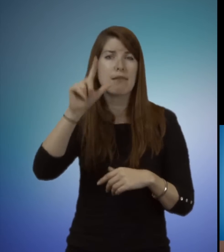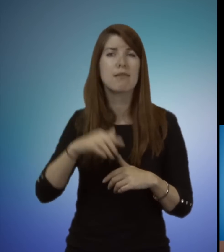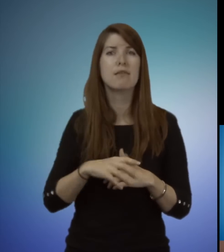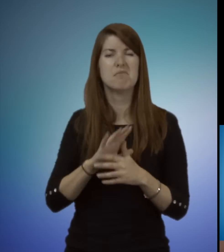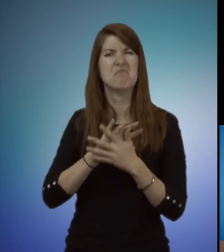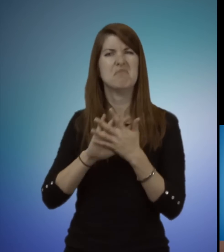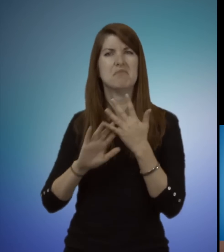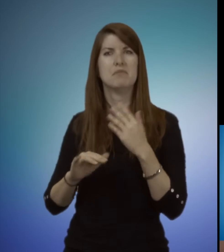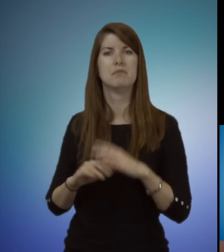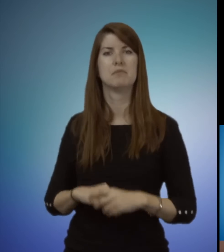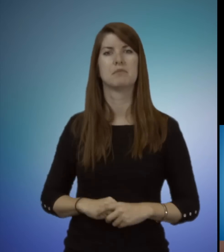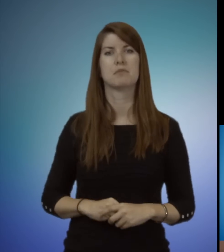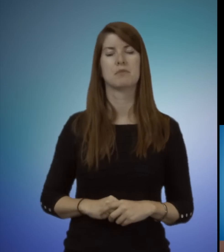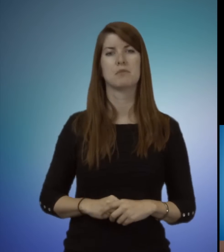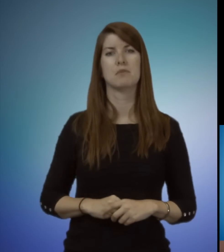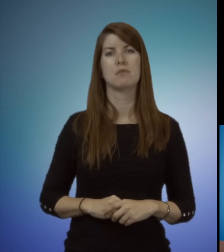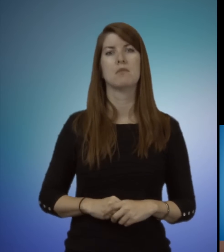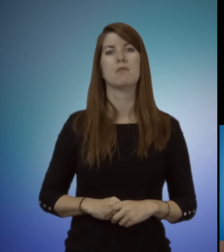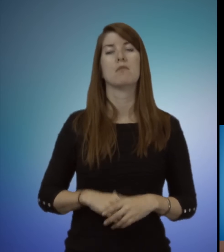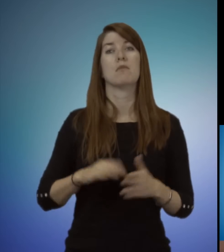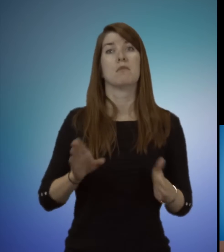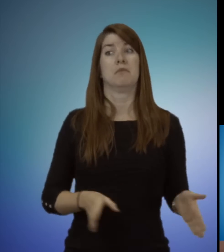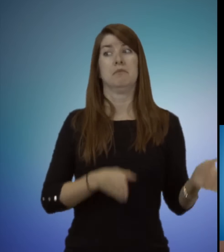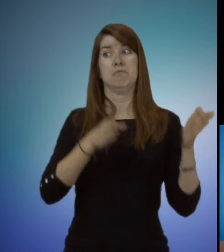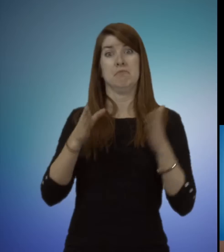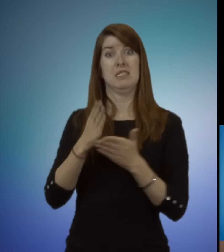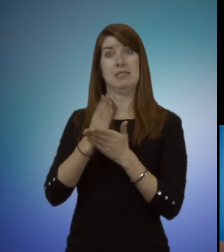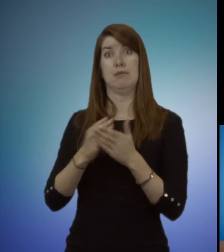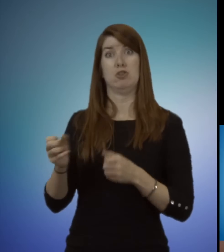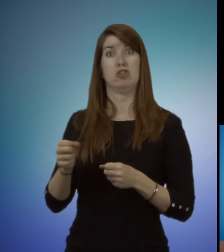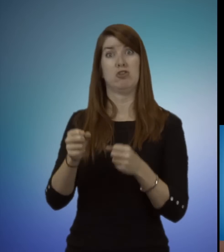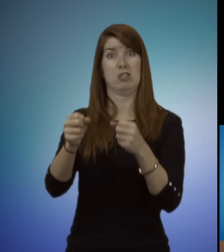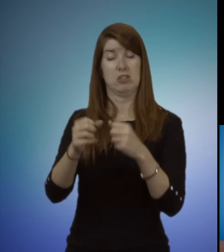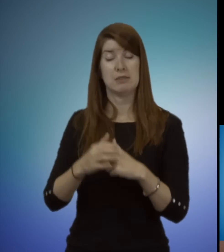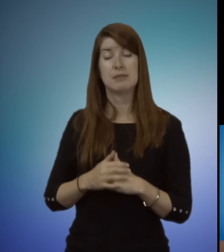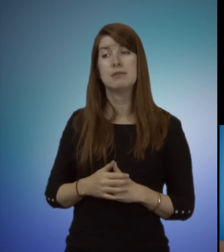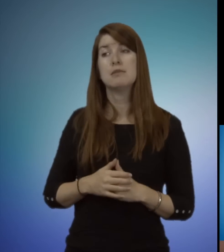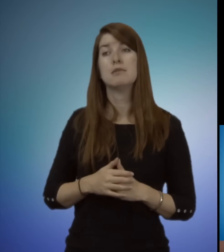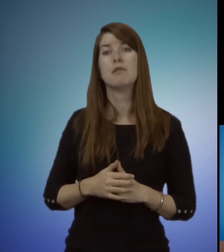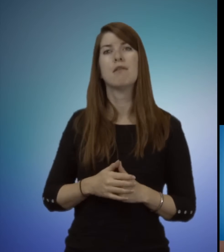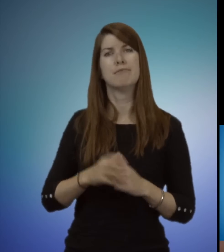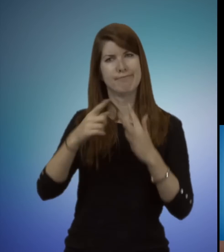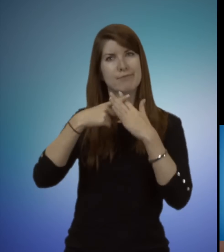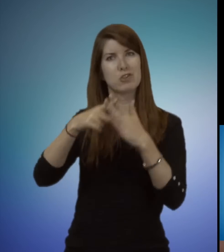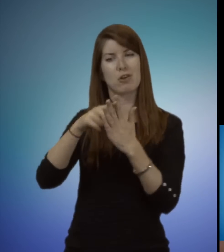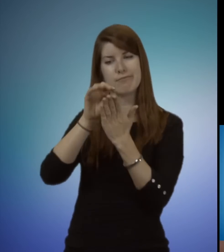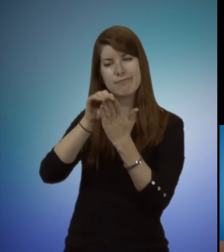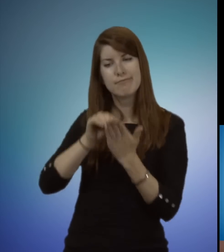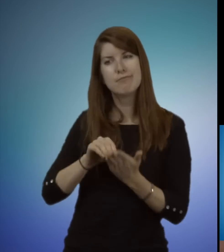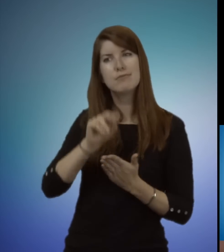Some strategies to close, start a notebook to collect